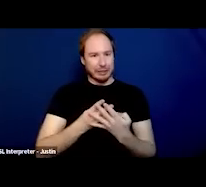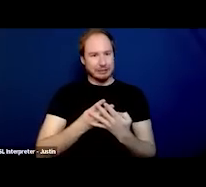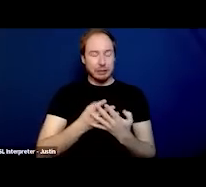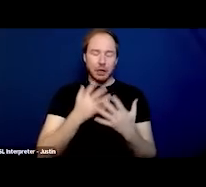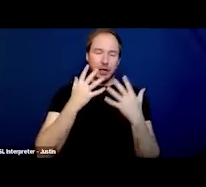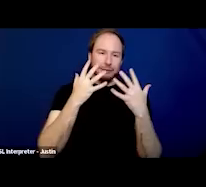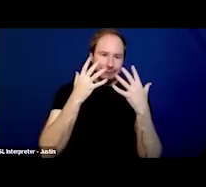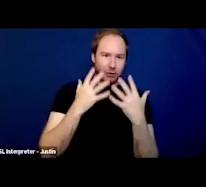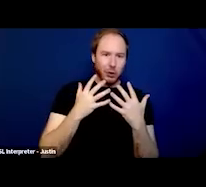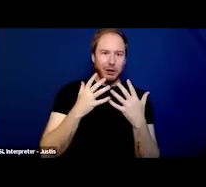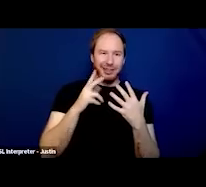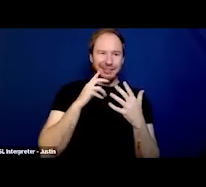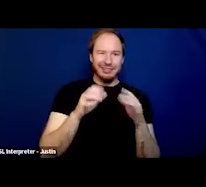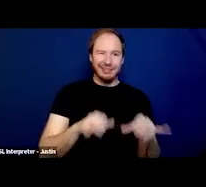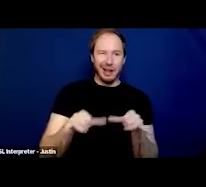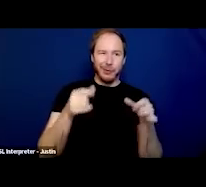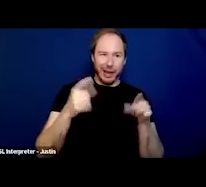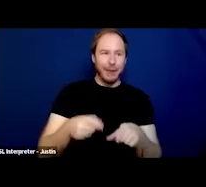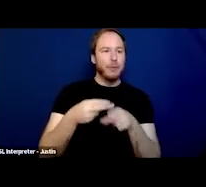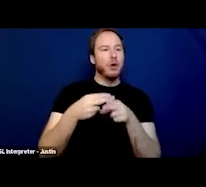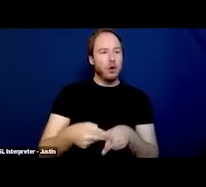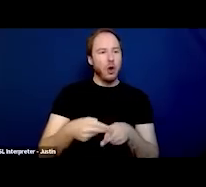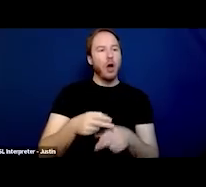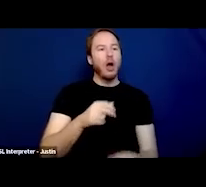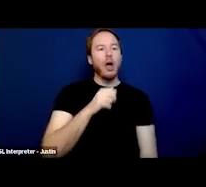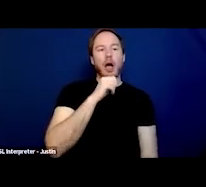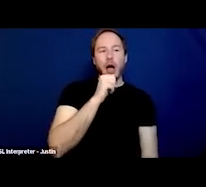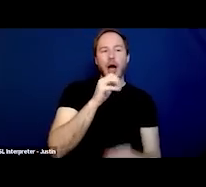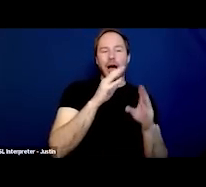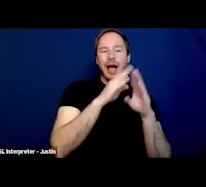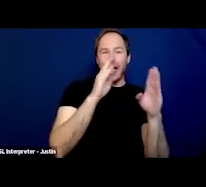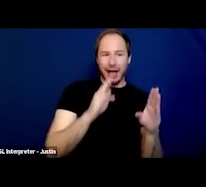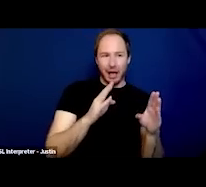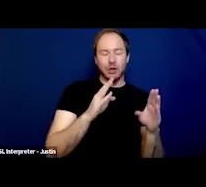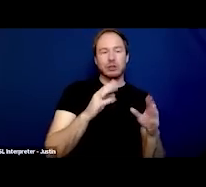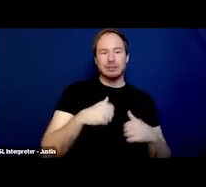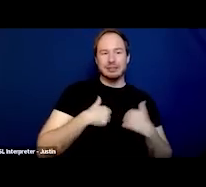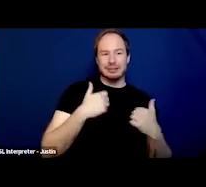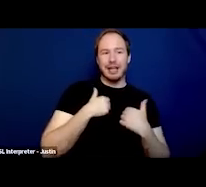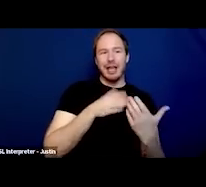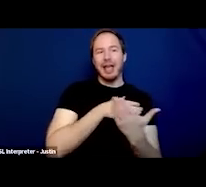that there is even an organization called Unhoused Tenants Against Carceral Housing. And so I encourage you all.